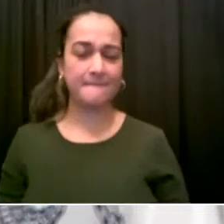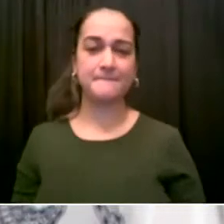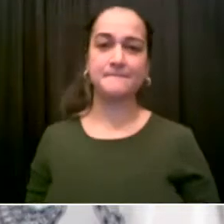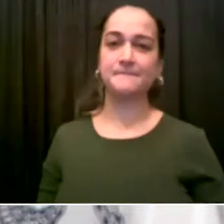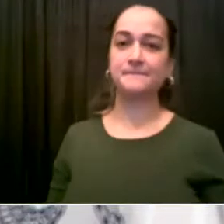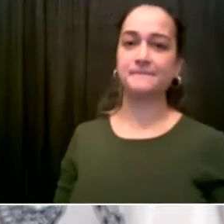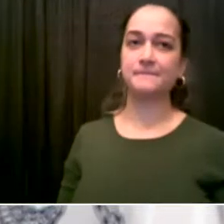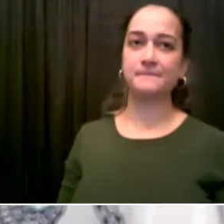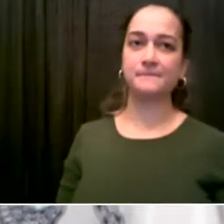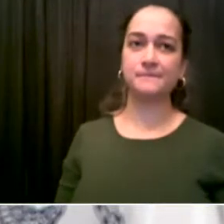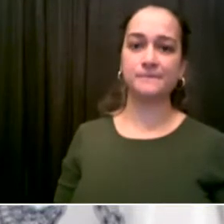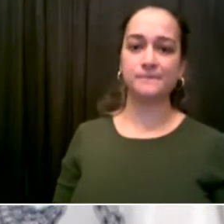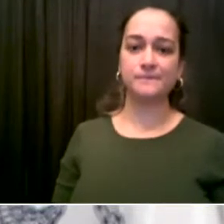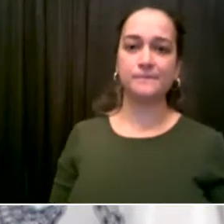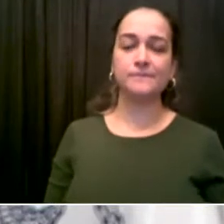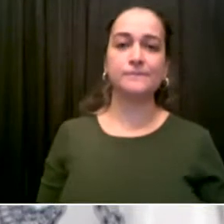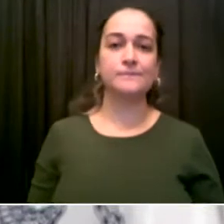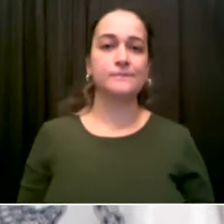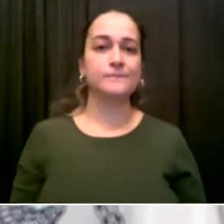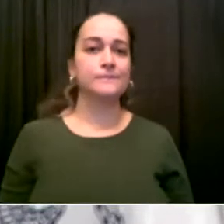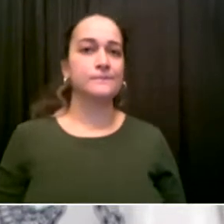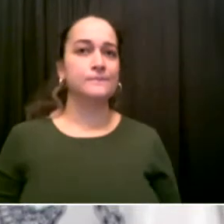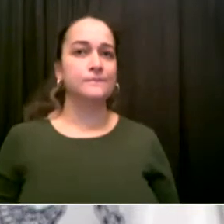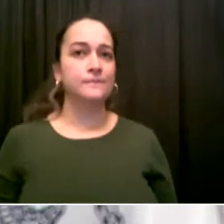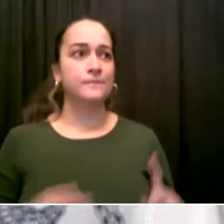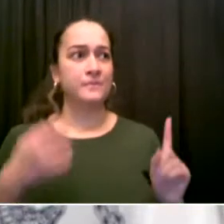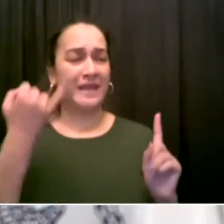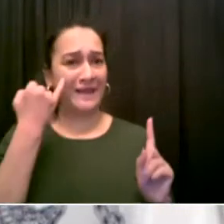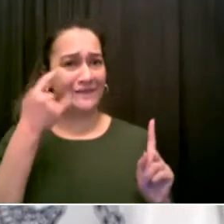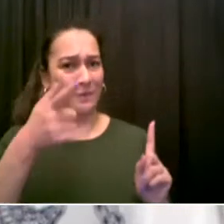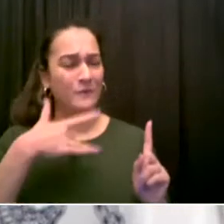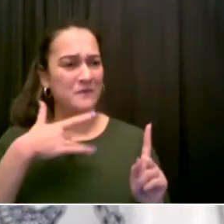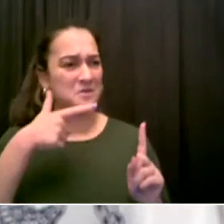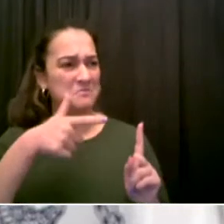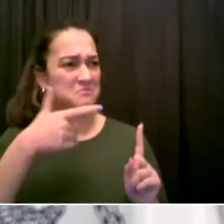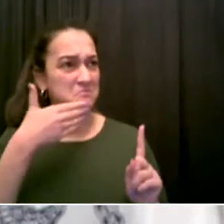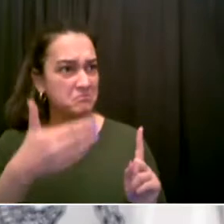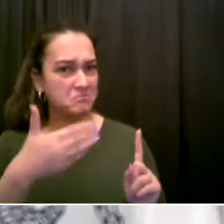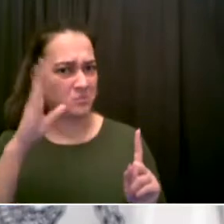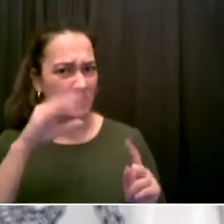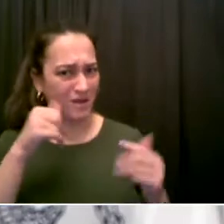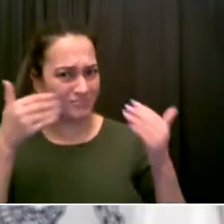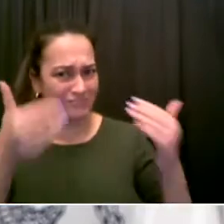IMPAIRMETSN TO DOING THIS.